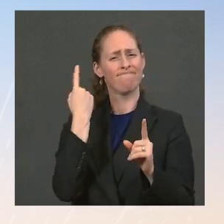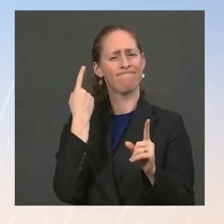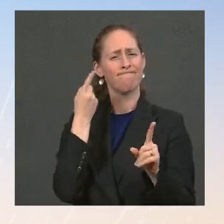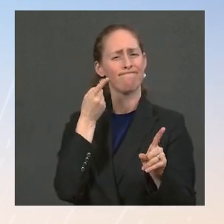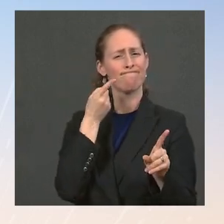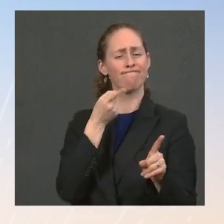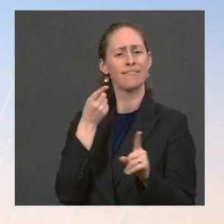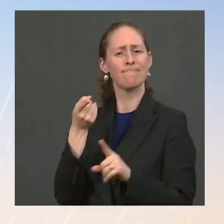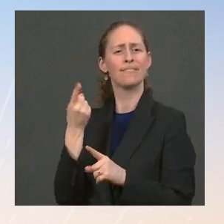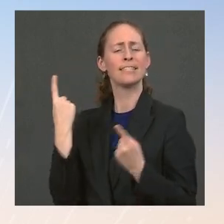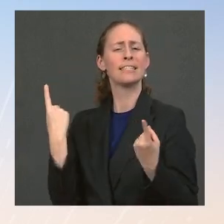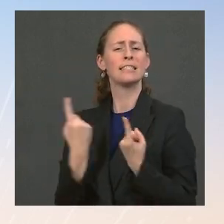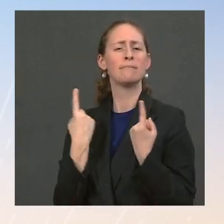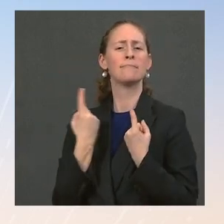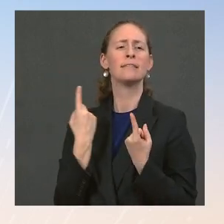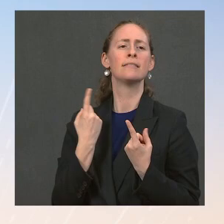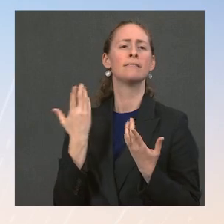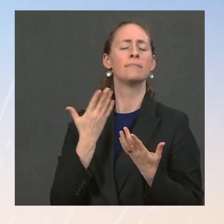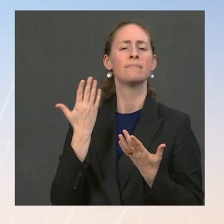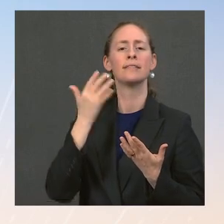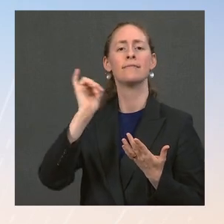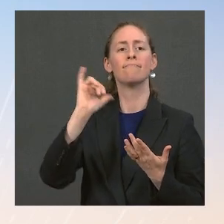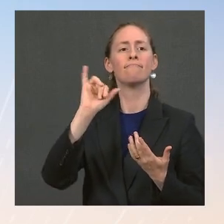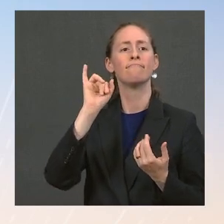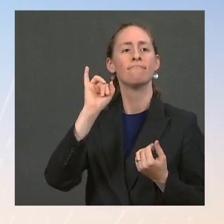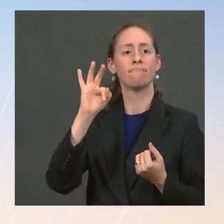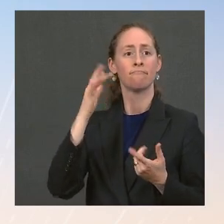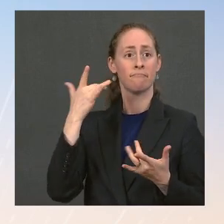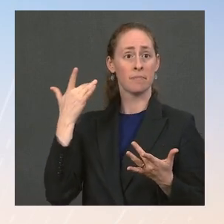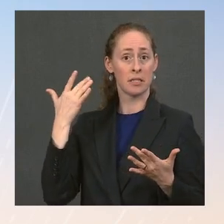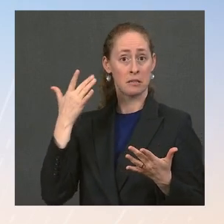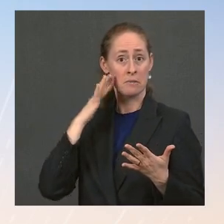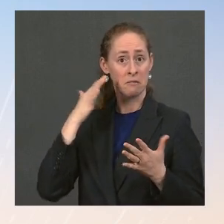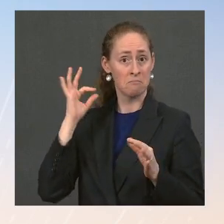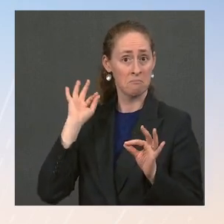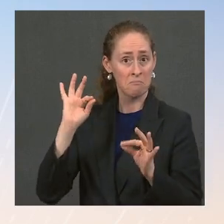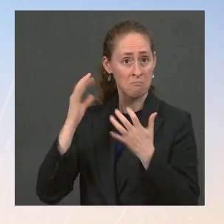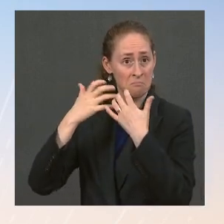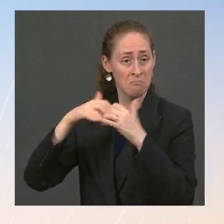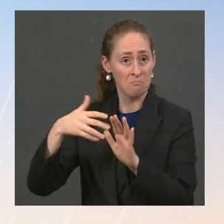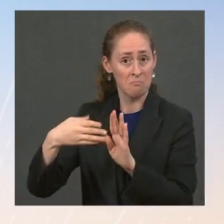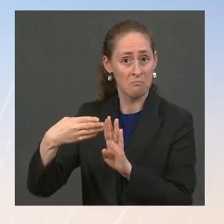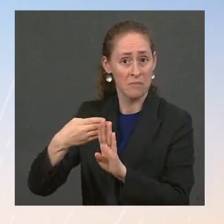that the White House is particularly focused on? Ms. Psaki: Well, I mean, I've talked about a couple of the areas